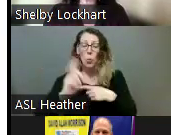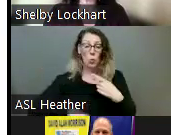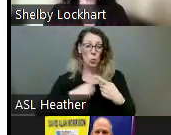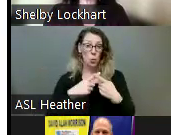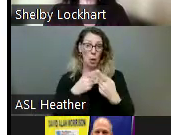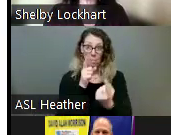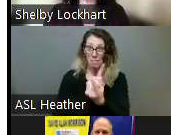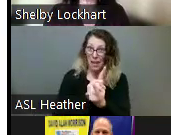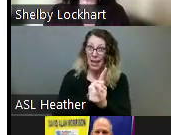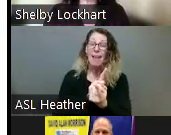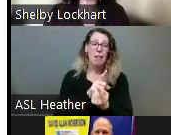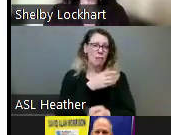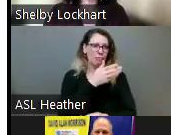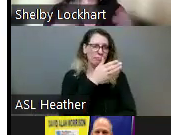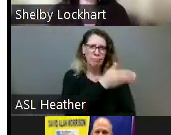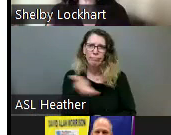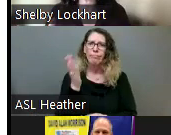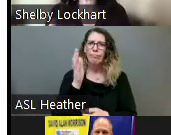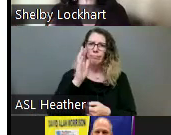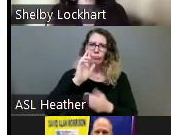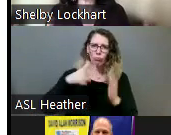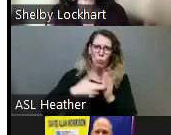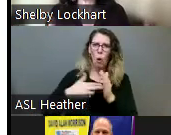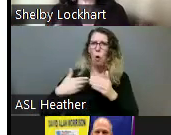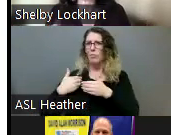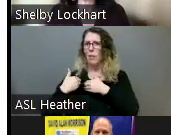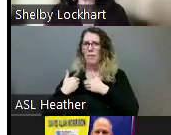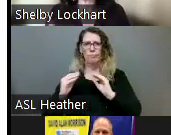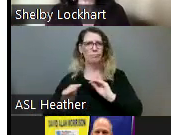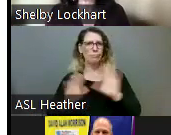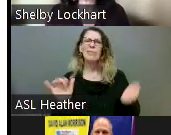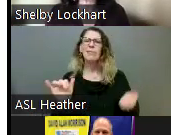clear roles and responsibilities just like we do with plc's and PBIS teams,